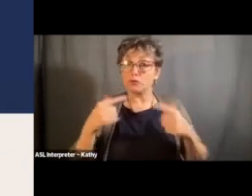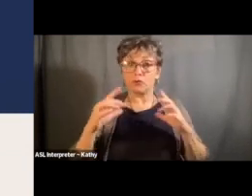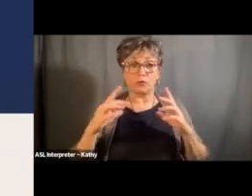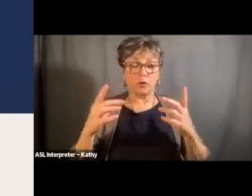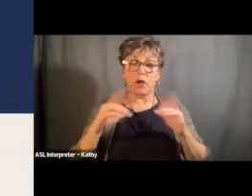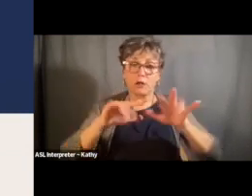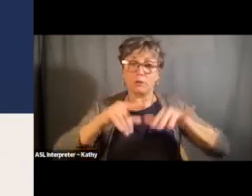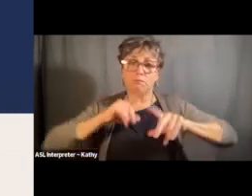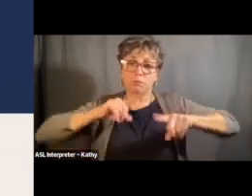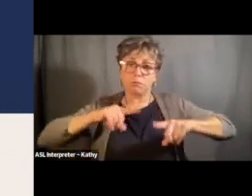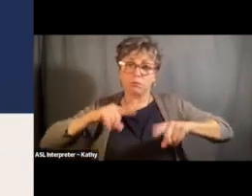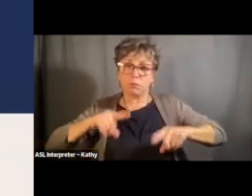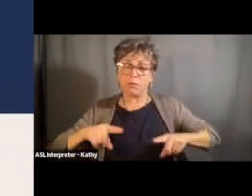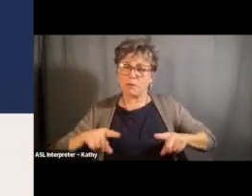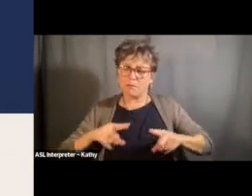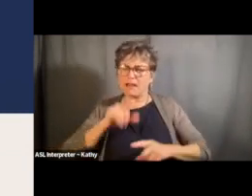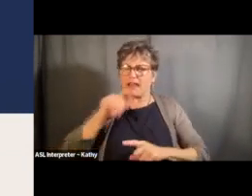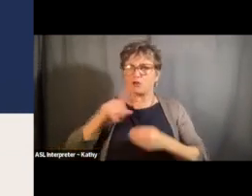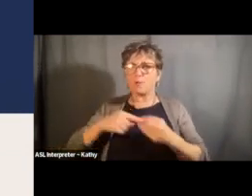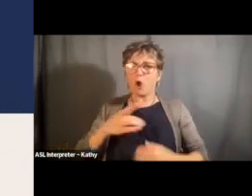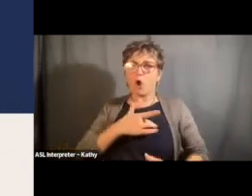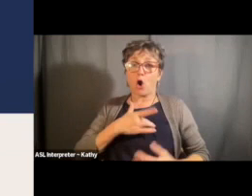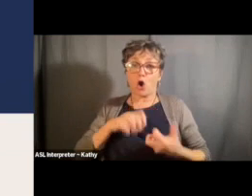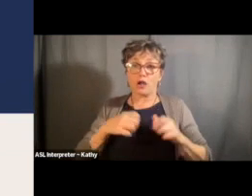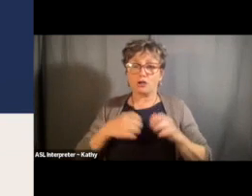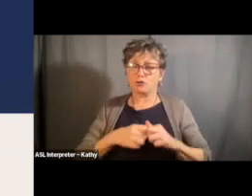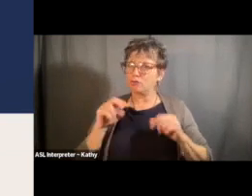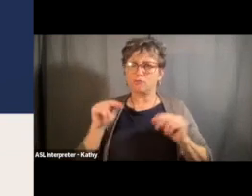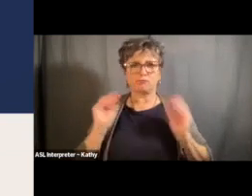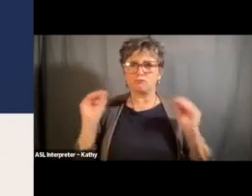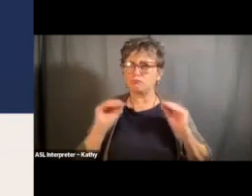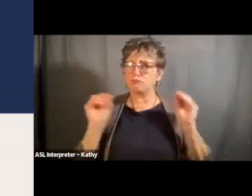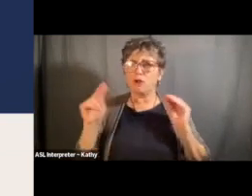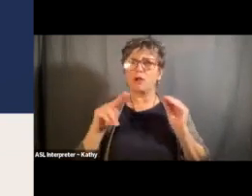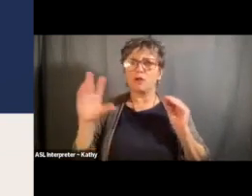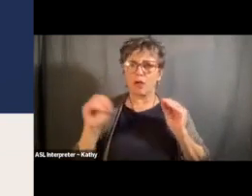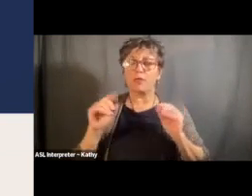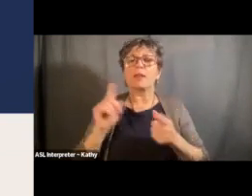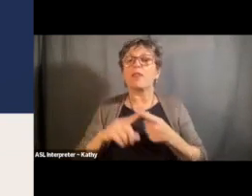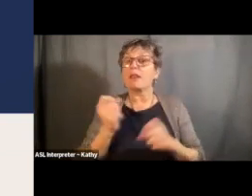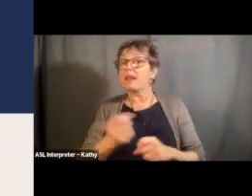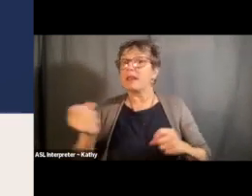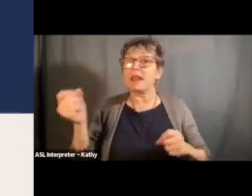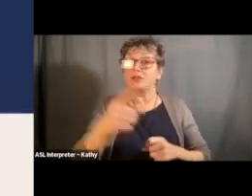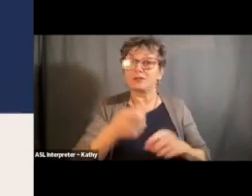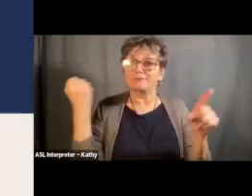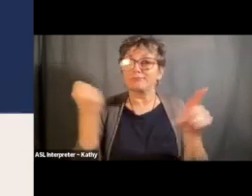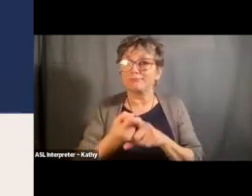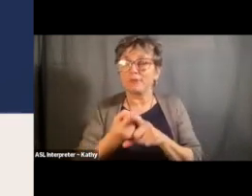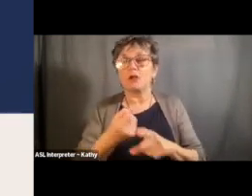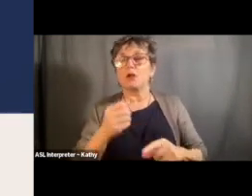in the Health and Development Survey and change your no to cardiac symptoms to a yes, when you